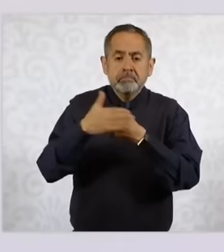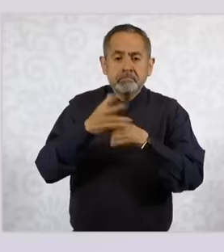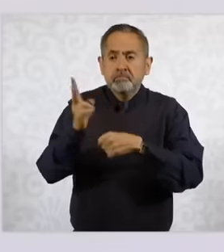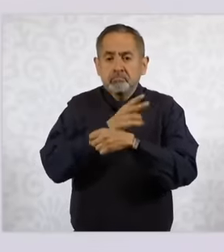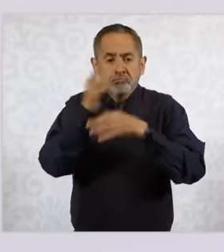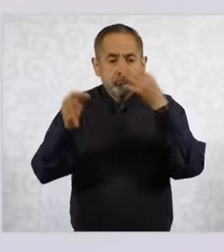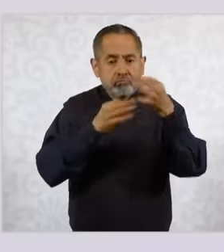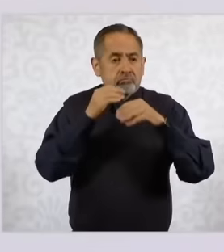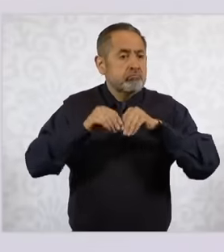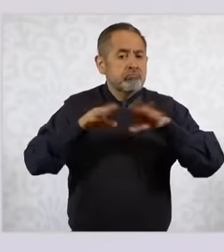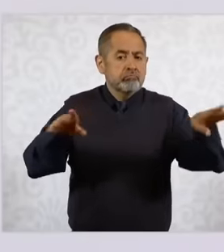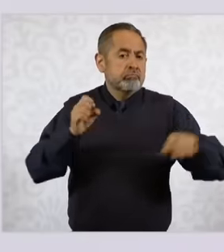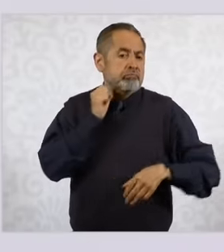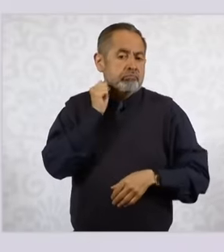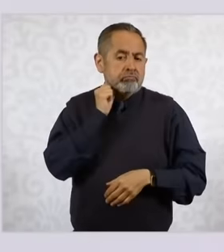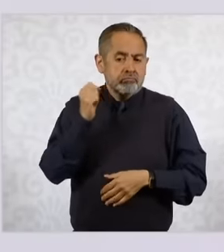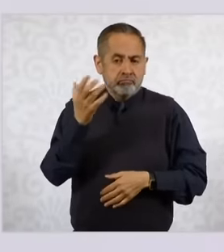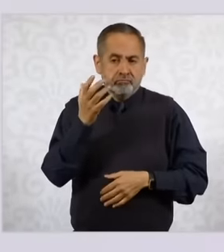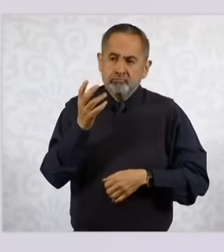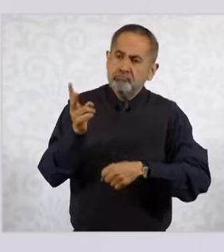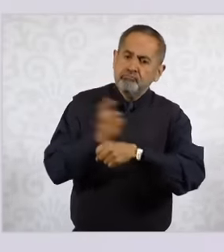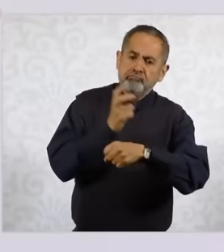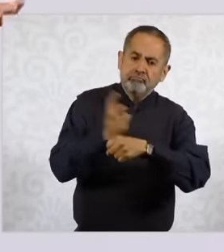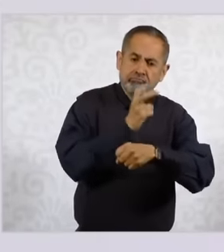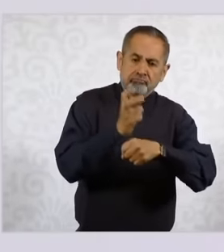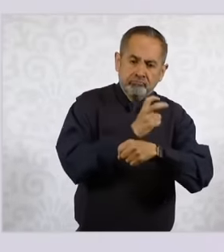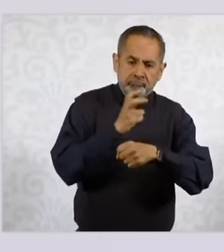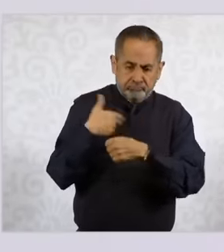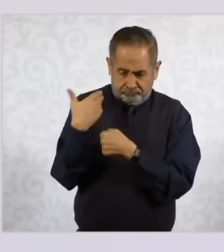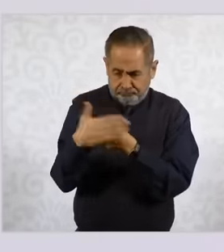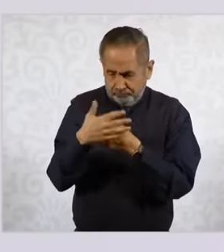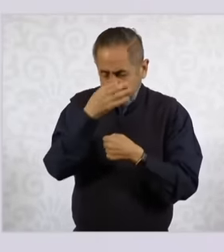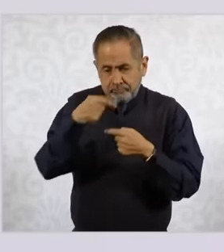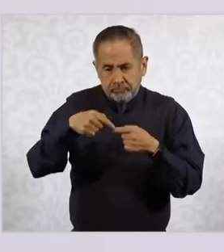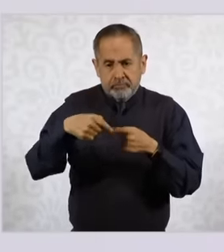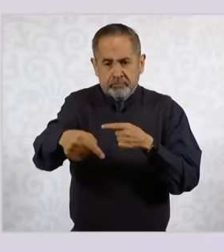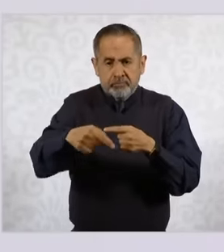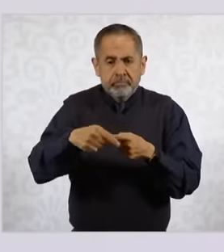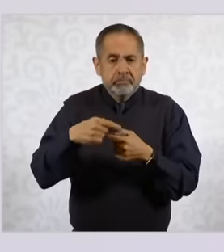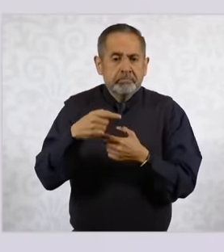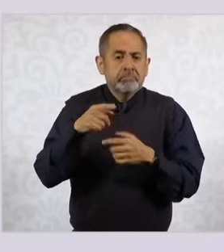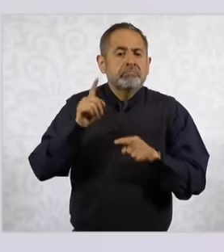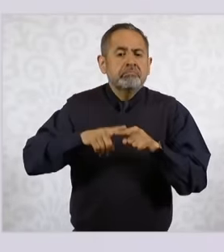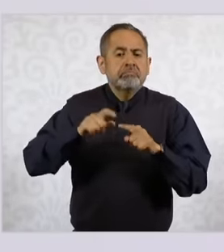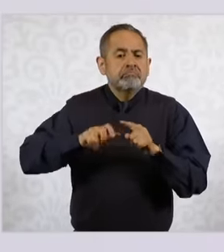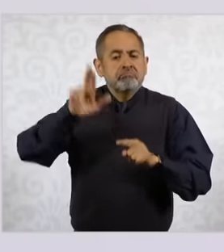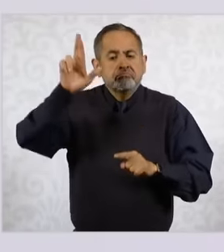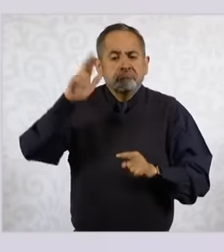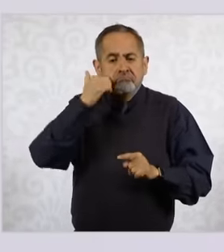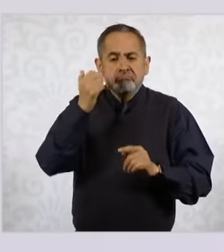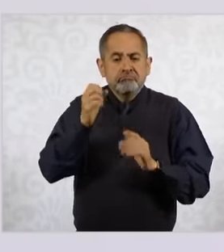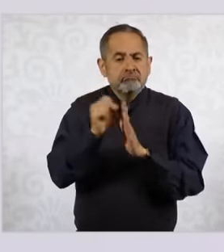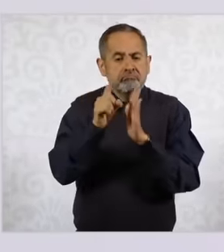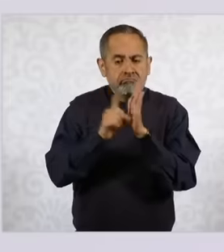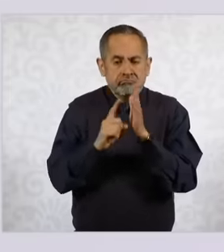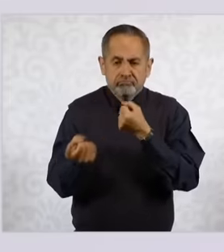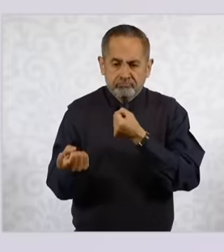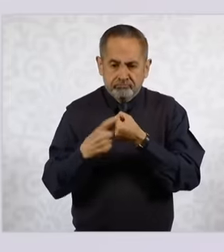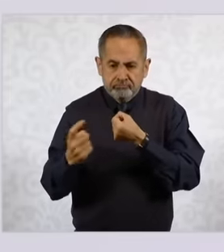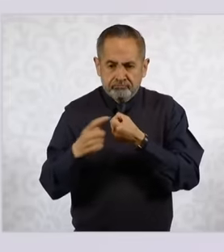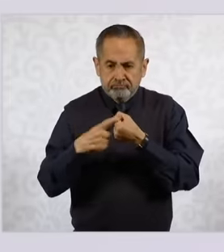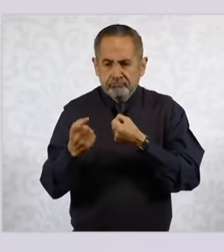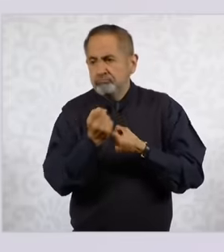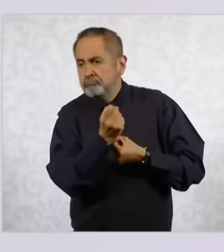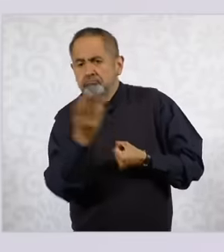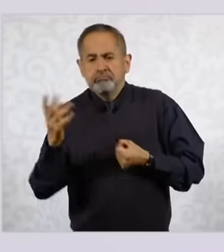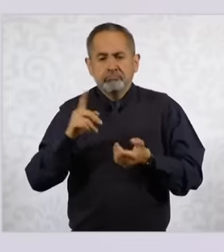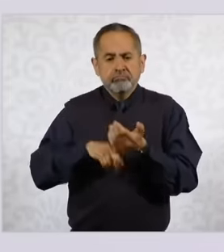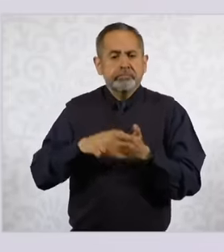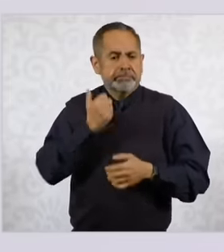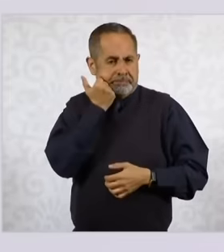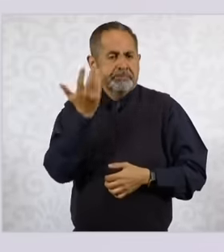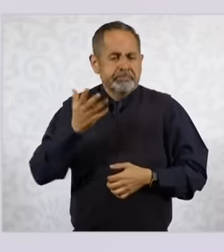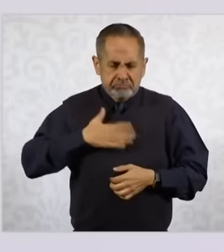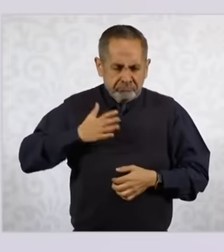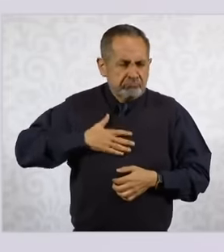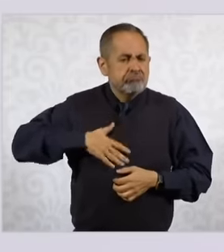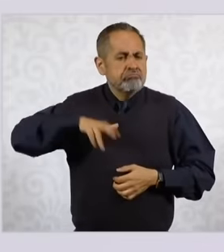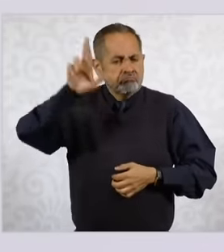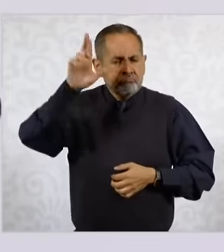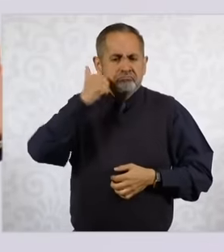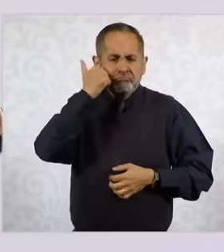the Senate is now out for a few days for the registration of all those who want to participate as judges,